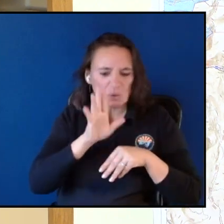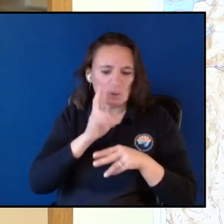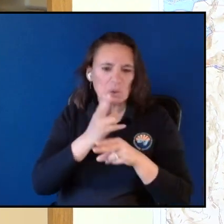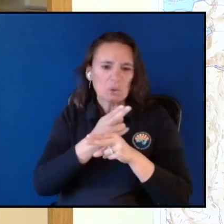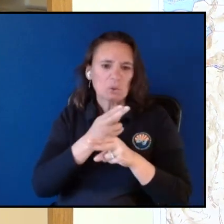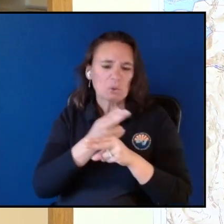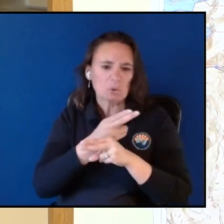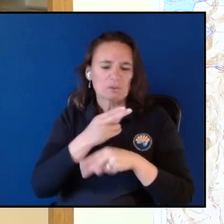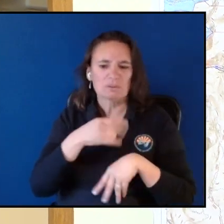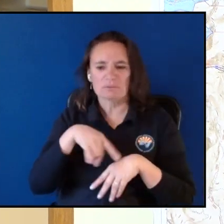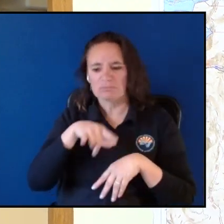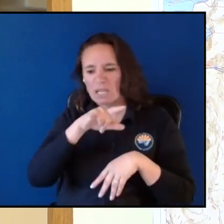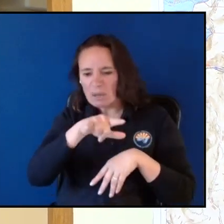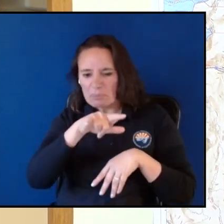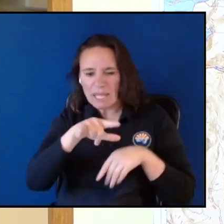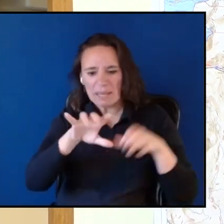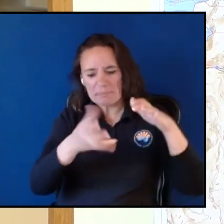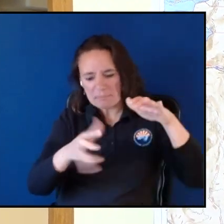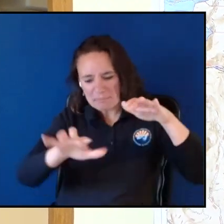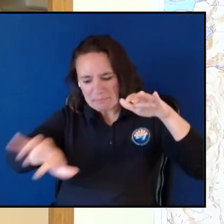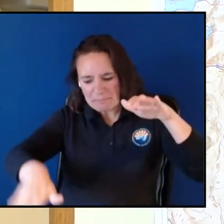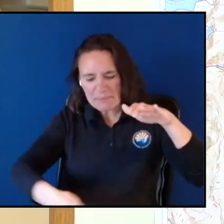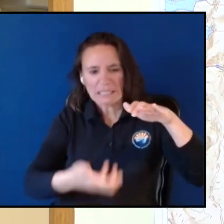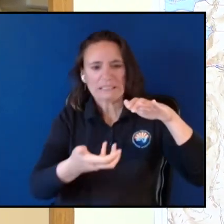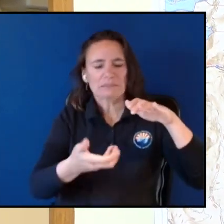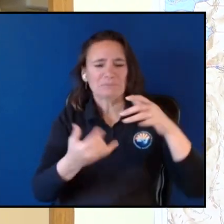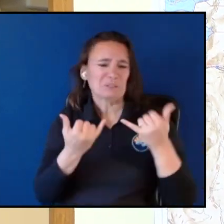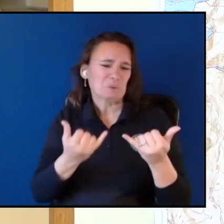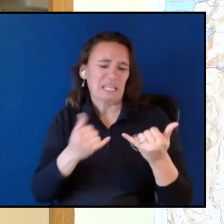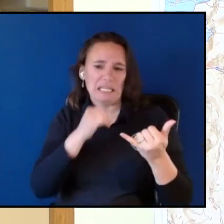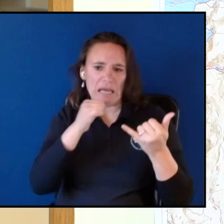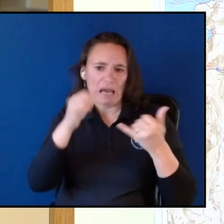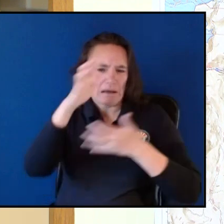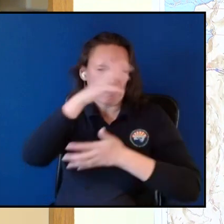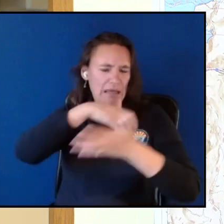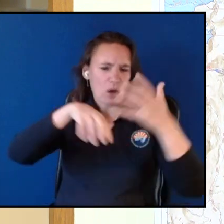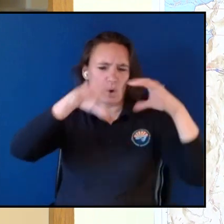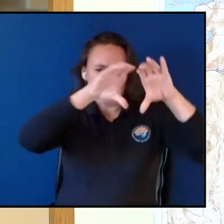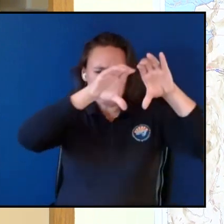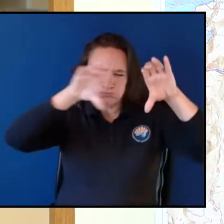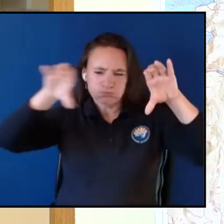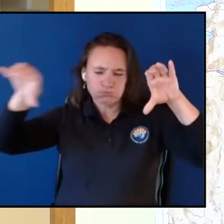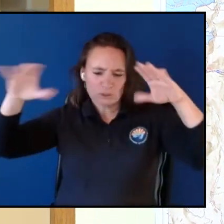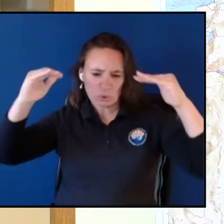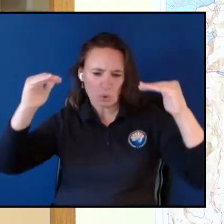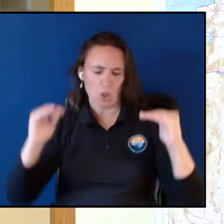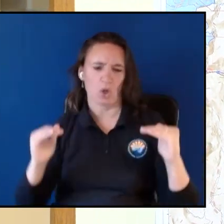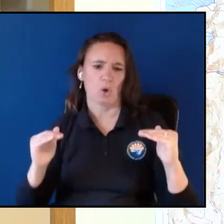cloud level being down as low as it is but in coming days to assist with that extinguishment. So, taking